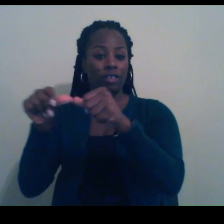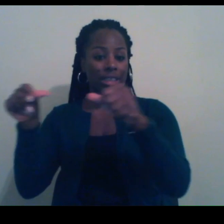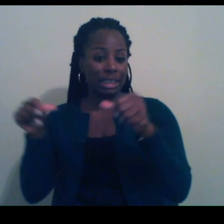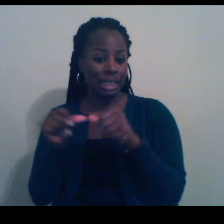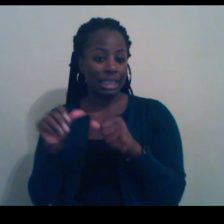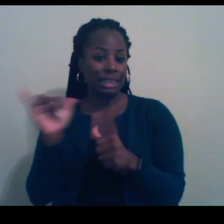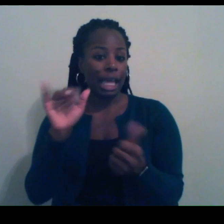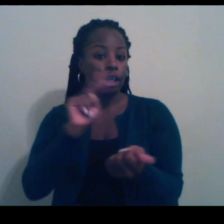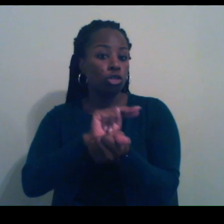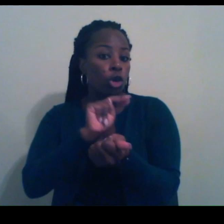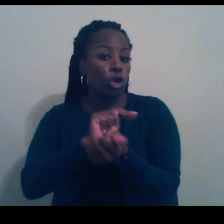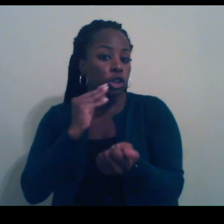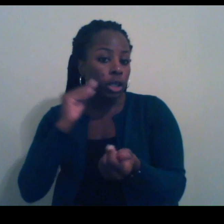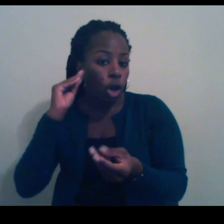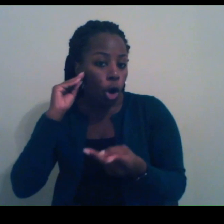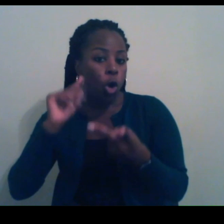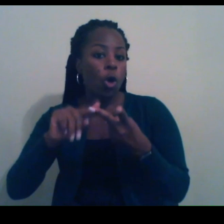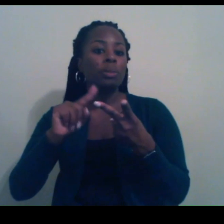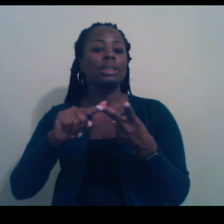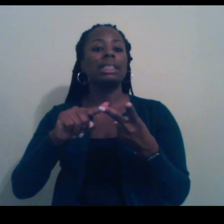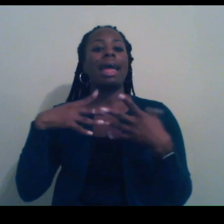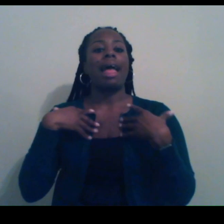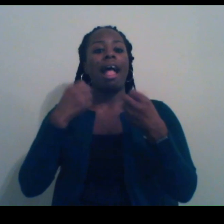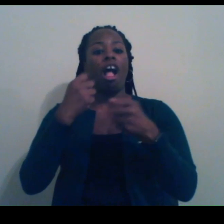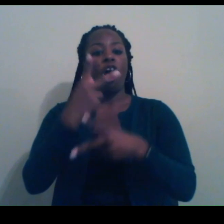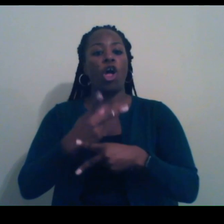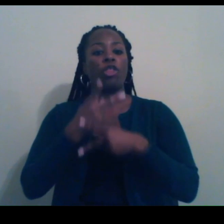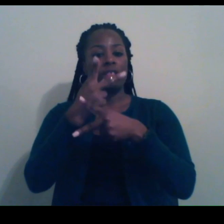and other health care facilities very important regulatory functions so I'm